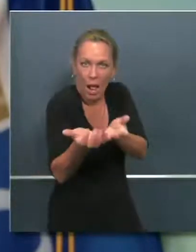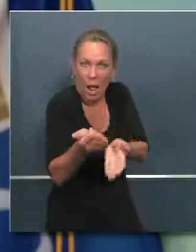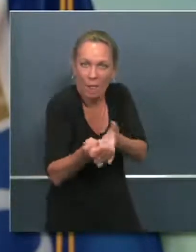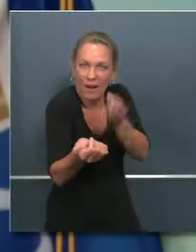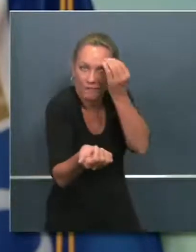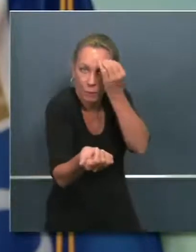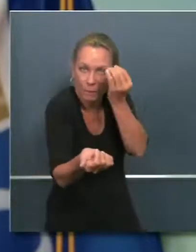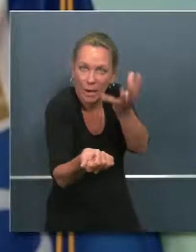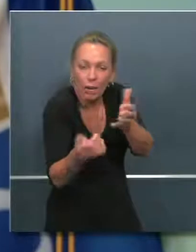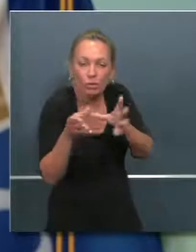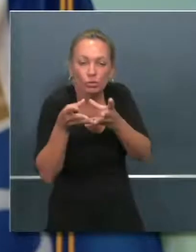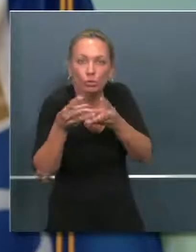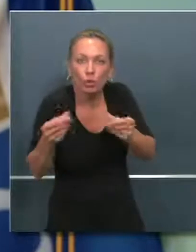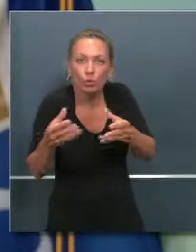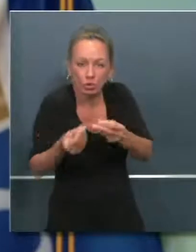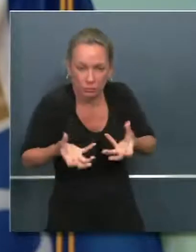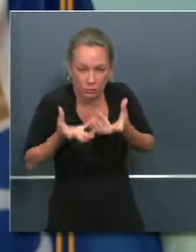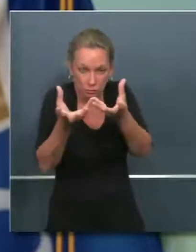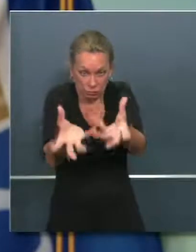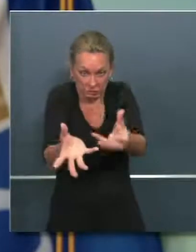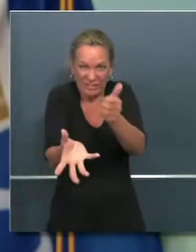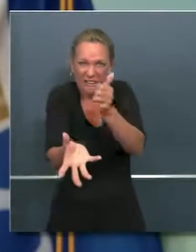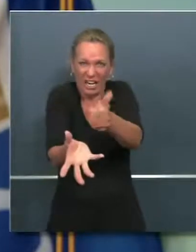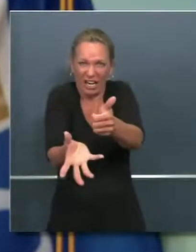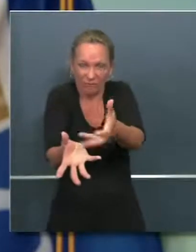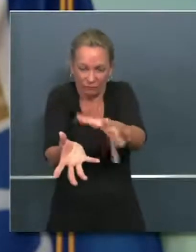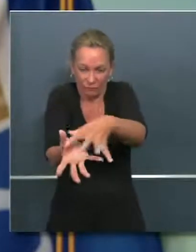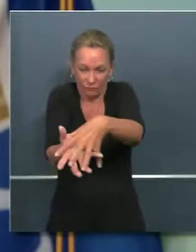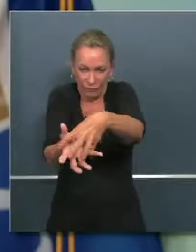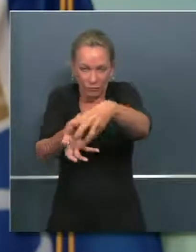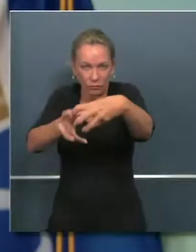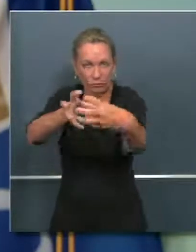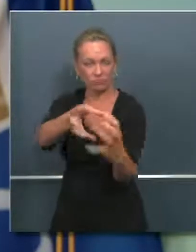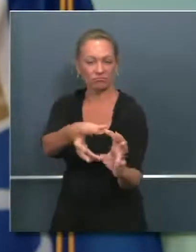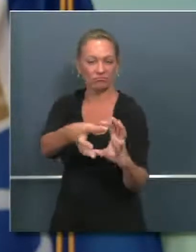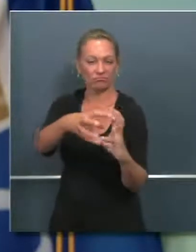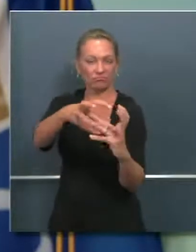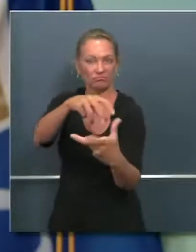in certain parts of the states other parts of the state just didn't experience any real transmission